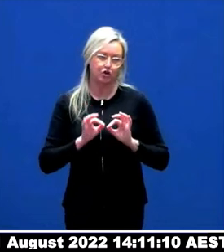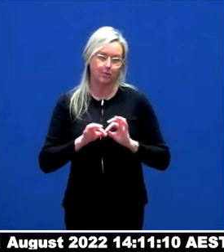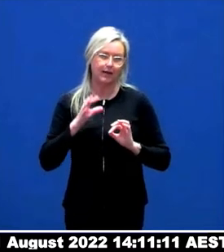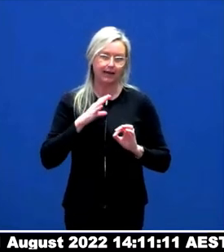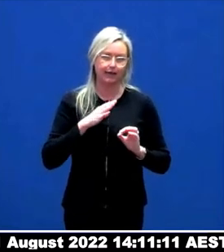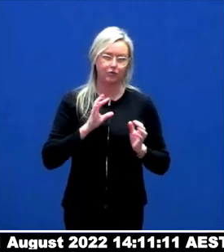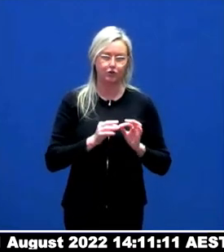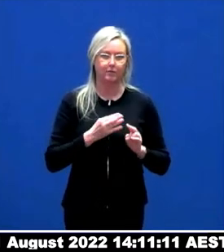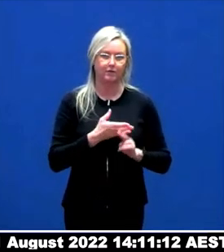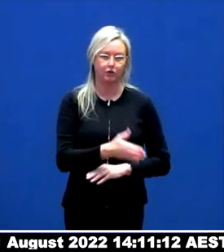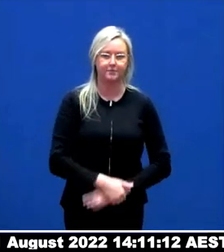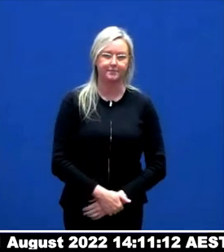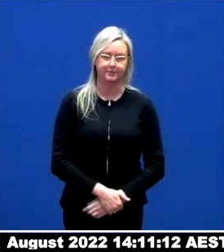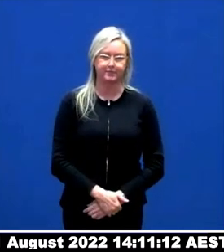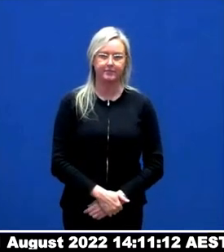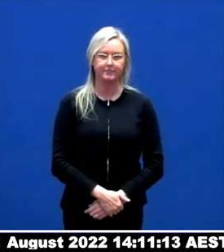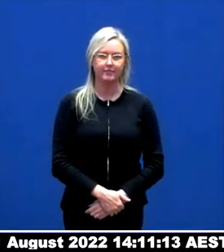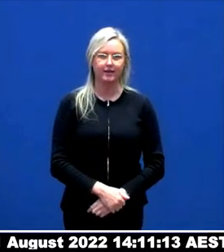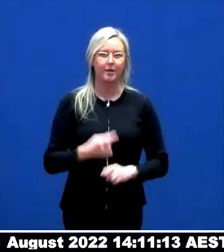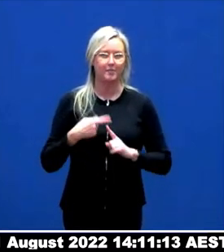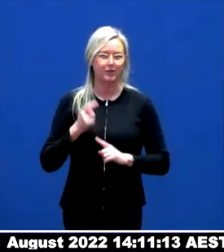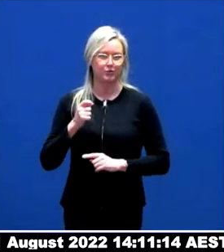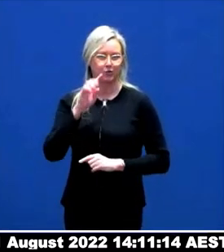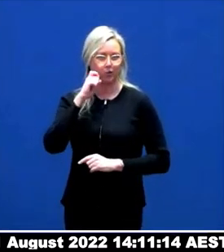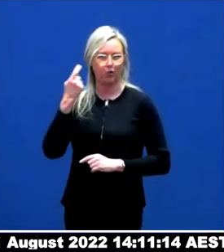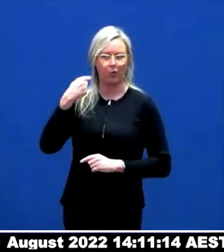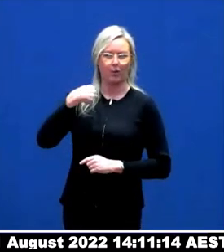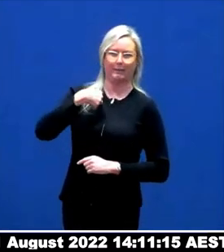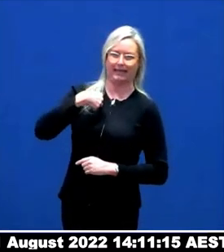It's okay. I'll get the warning for myself in a minute.